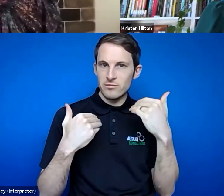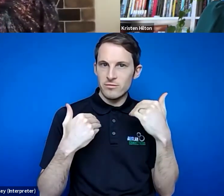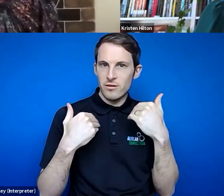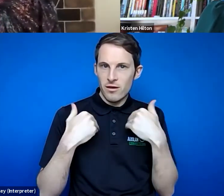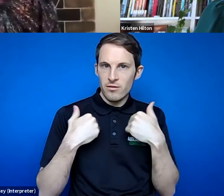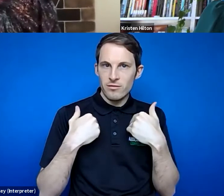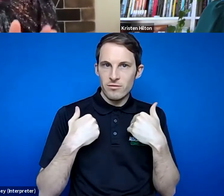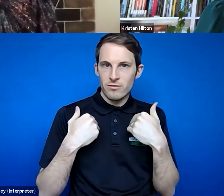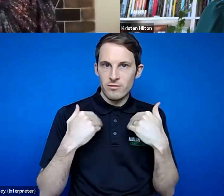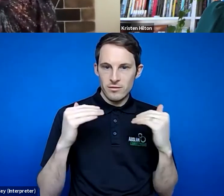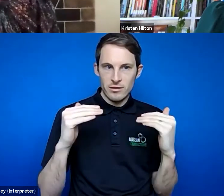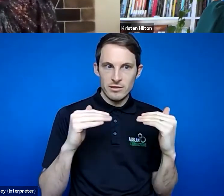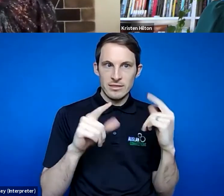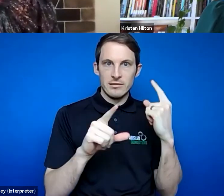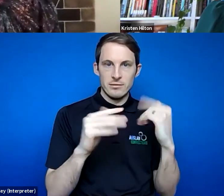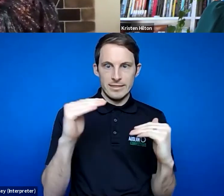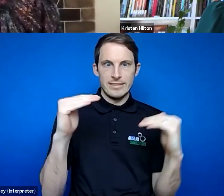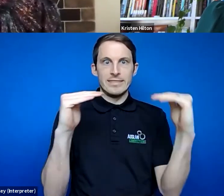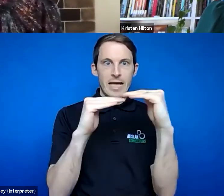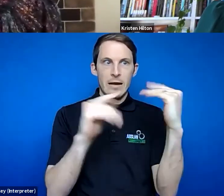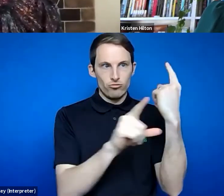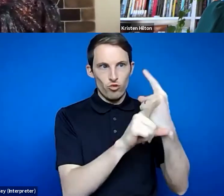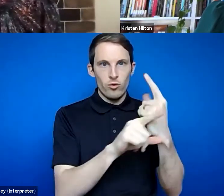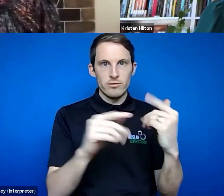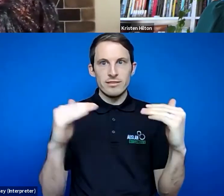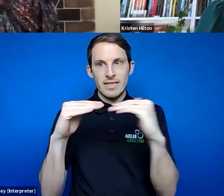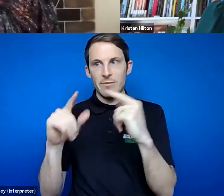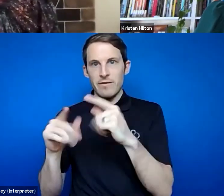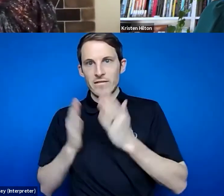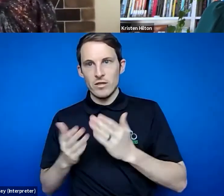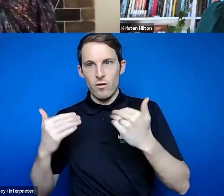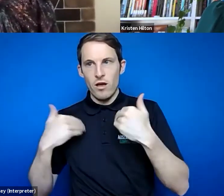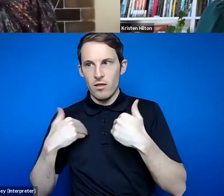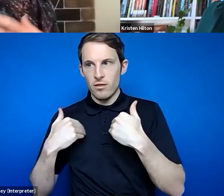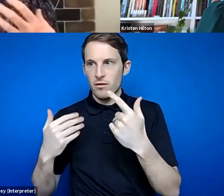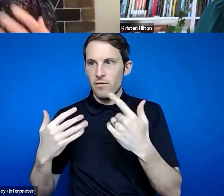physical health and making sure that you were as safe as you could be from the virus. From